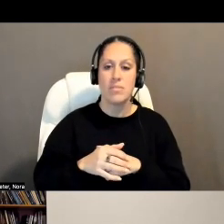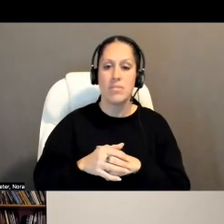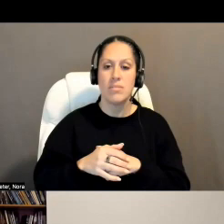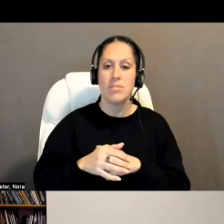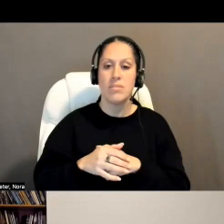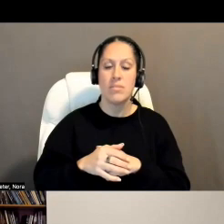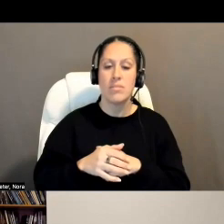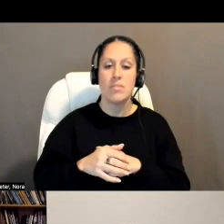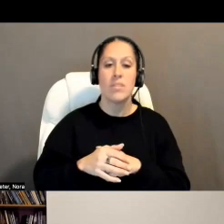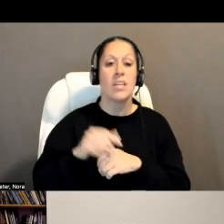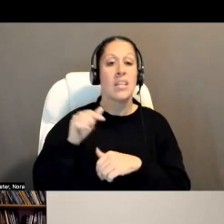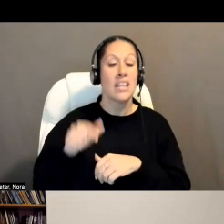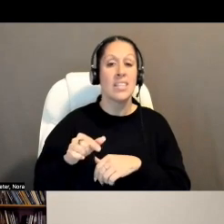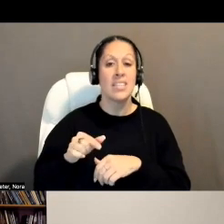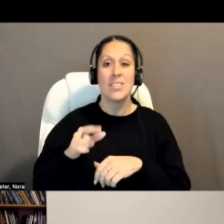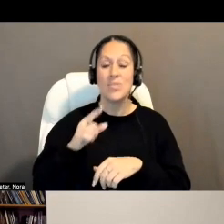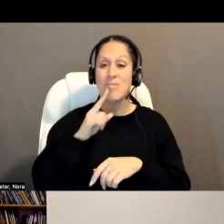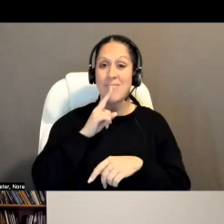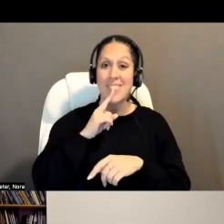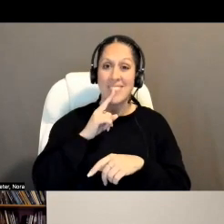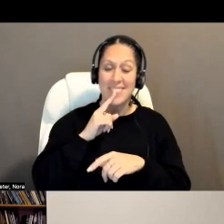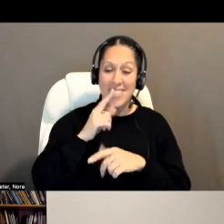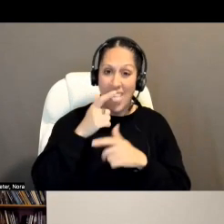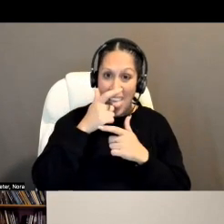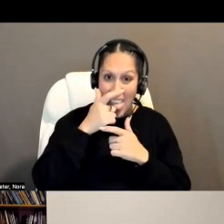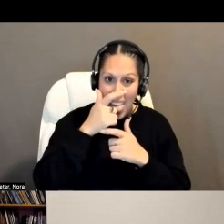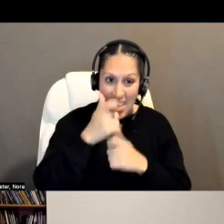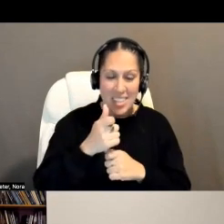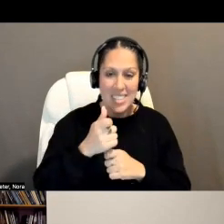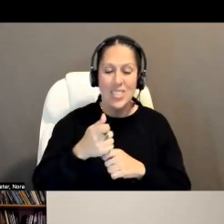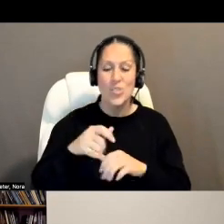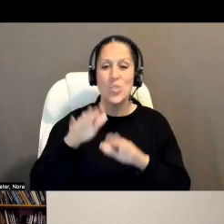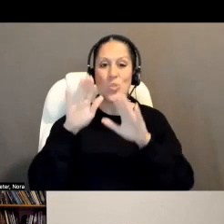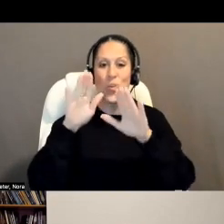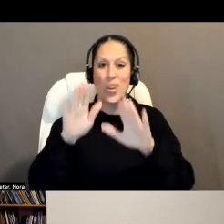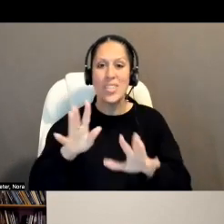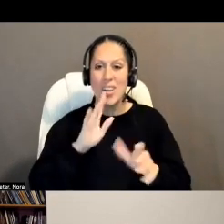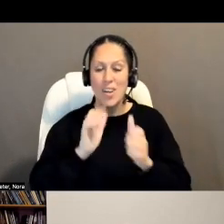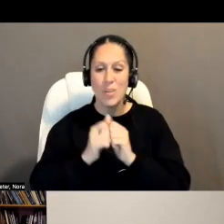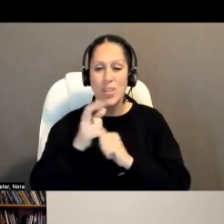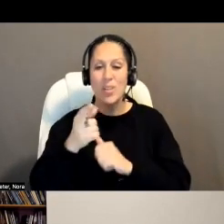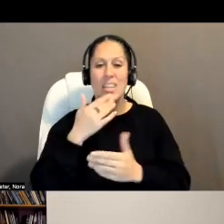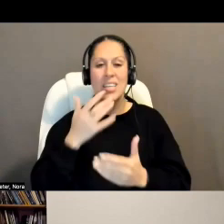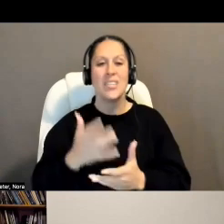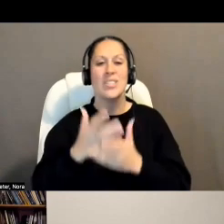Well, this has been fascinating, it's really been great to talk to you. Thank you so much! Yeah, thank you!